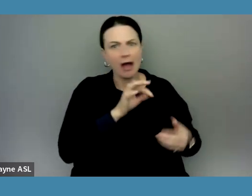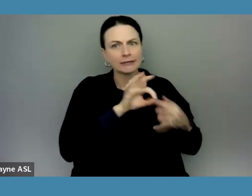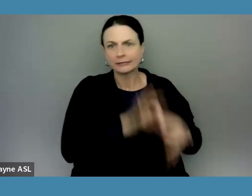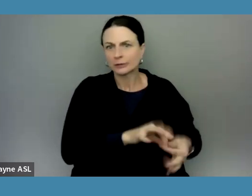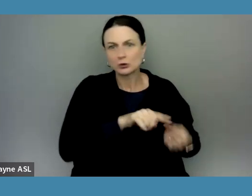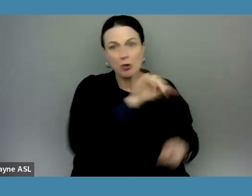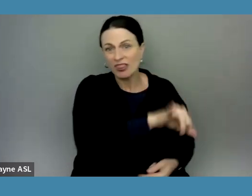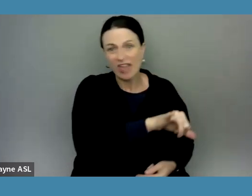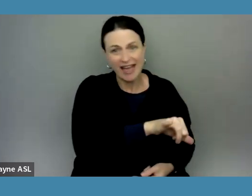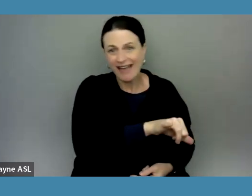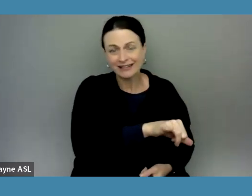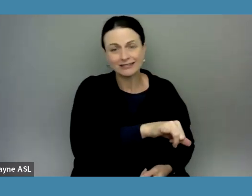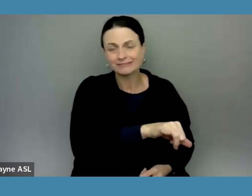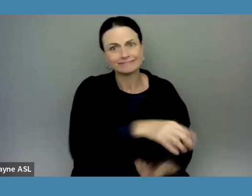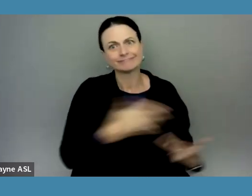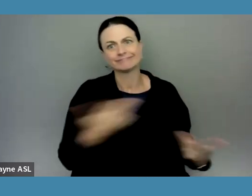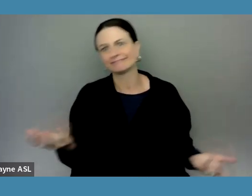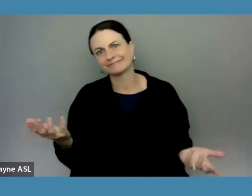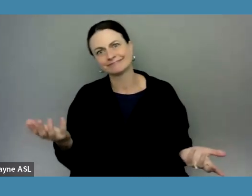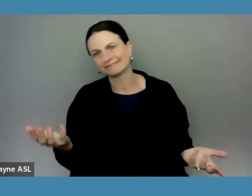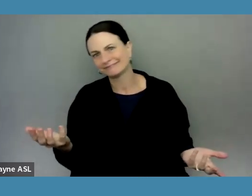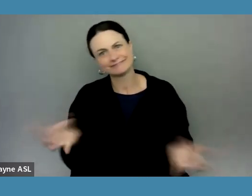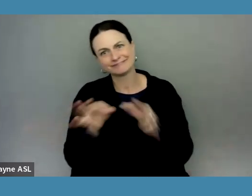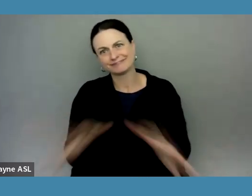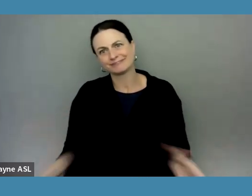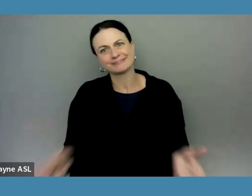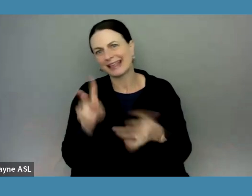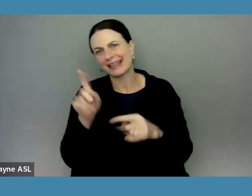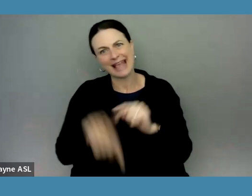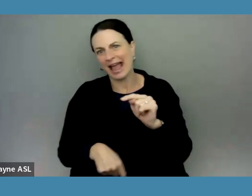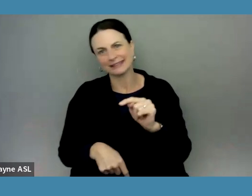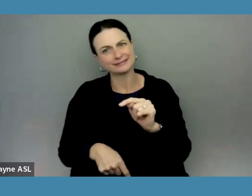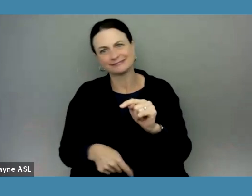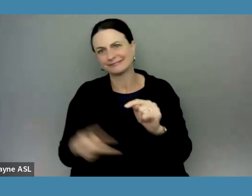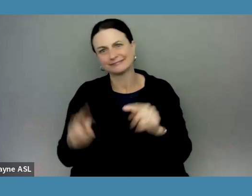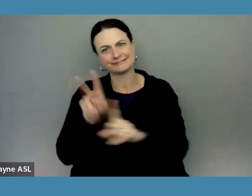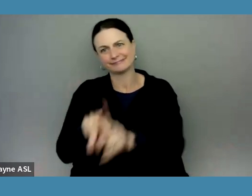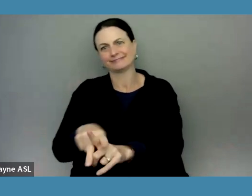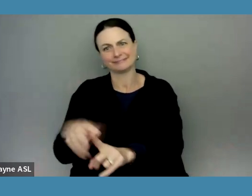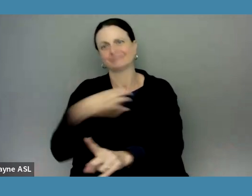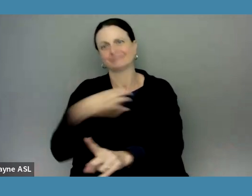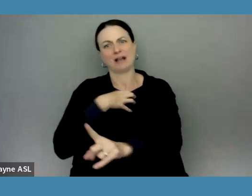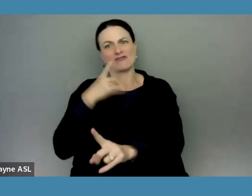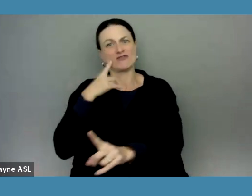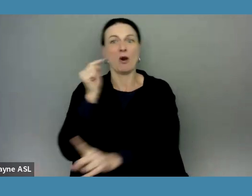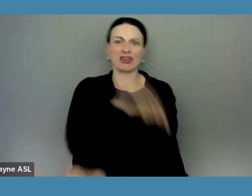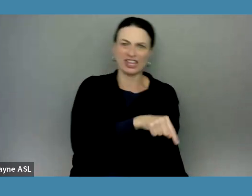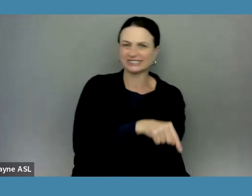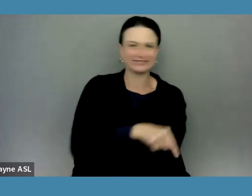during the administrative fair hearing, then you can't appeal that to state court.